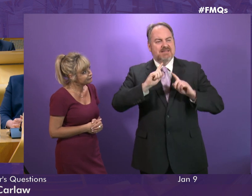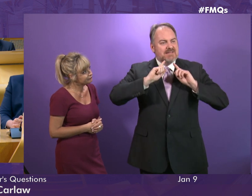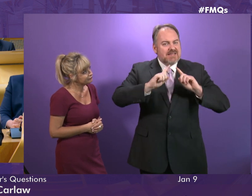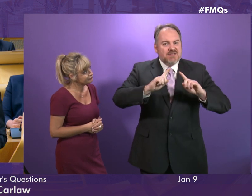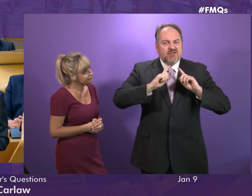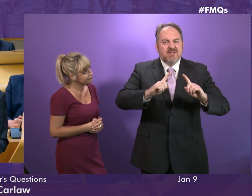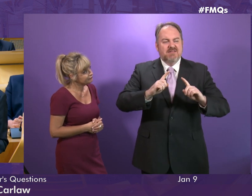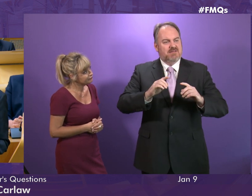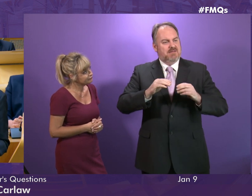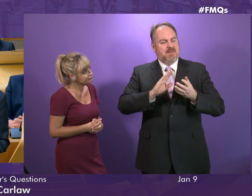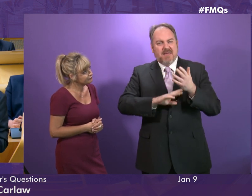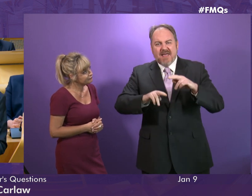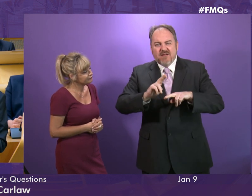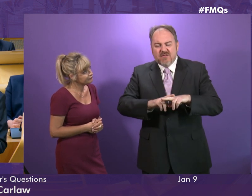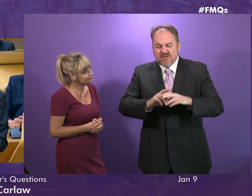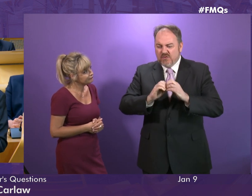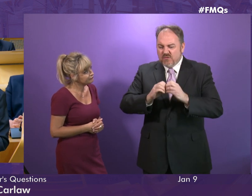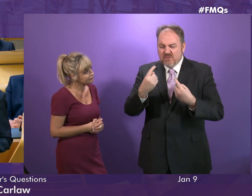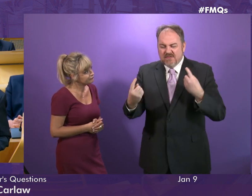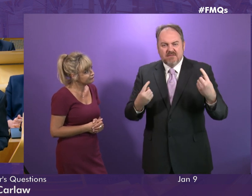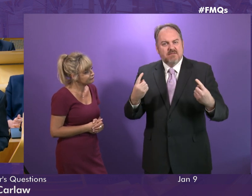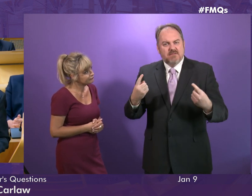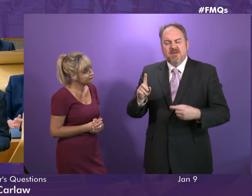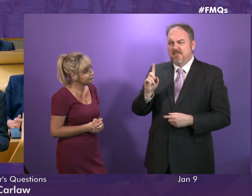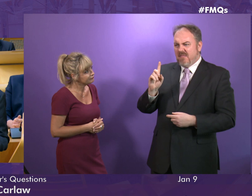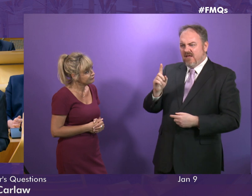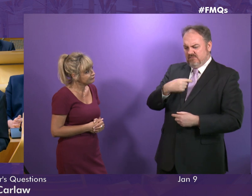the issue at hand. The education secretary asked a fair question of his officials: what